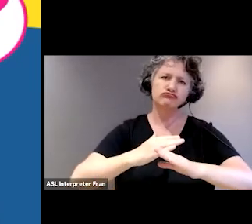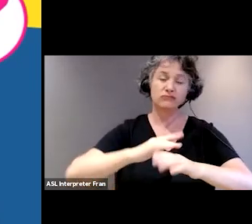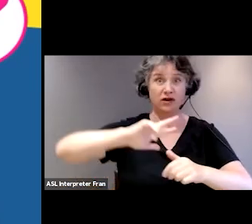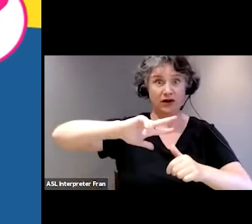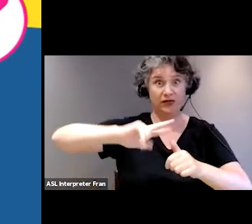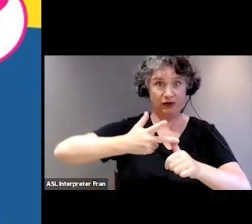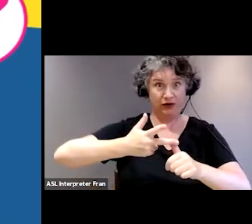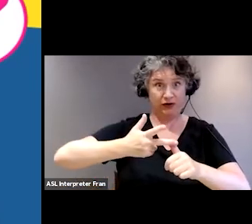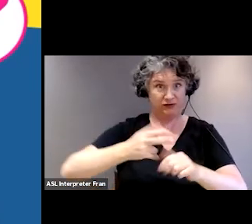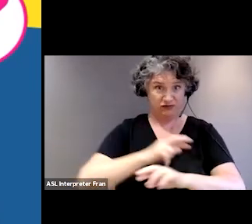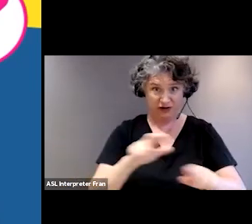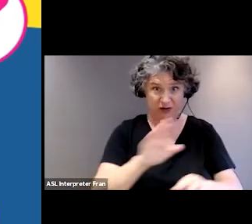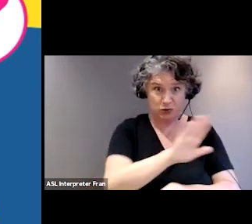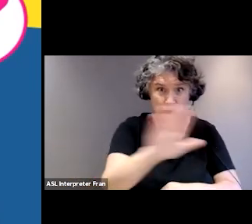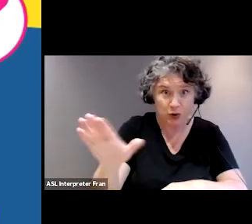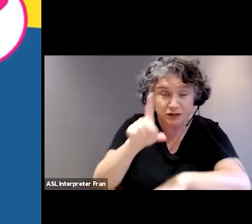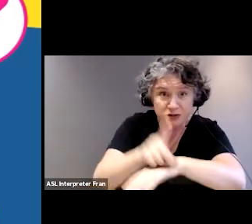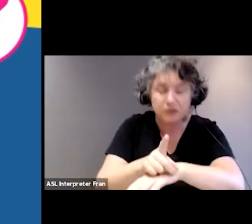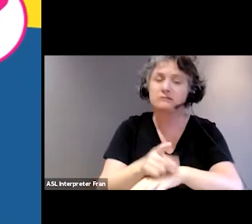people, can you get COVID 19 after getting the vaccine? We want to remind people it takes